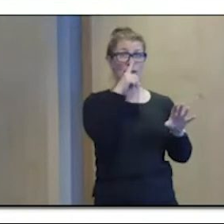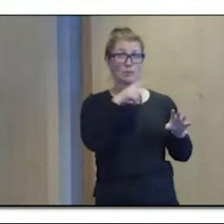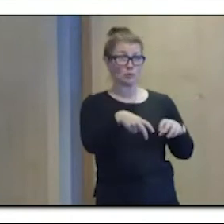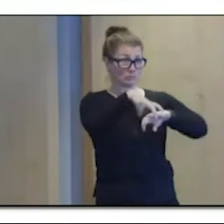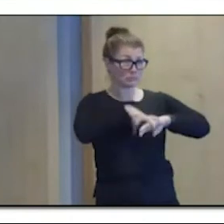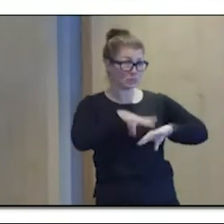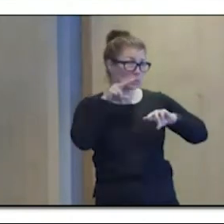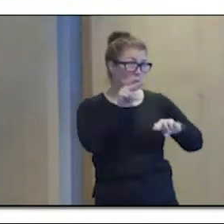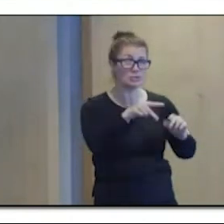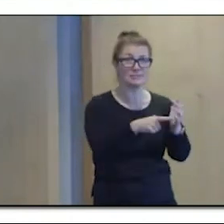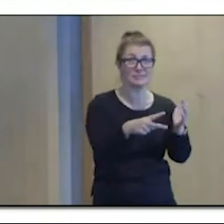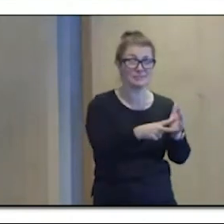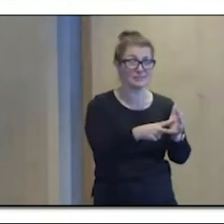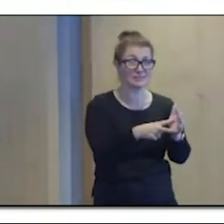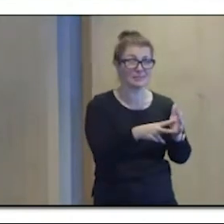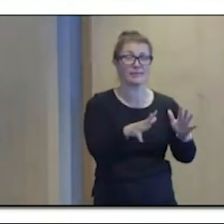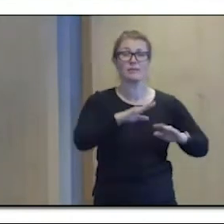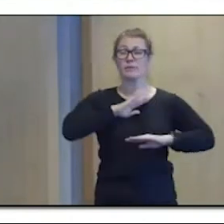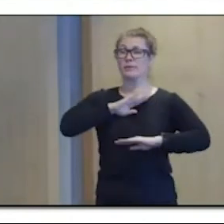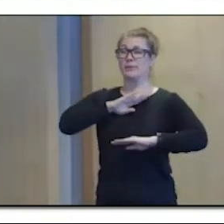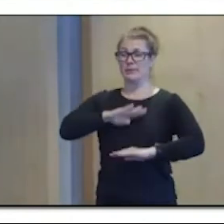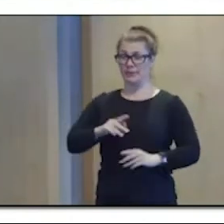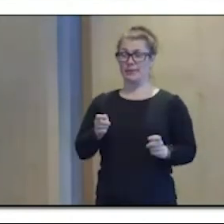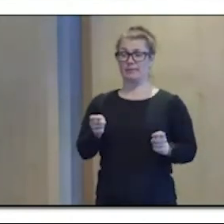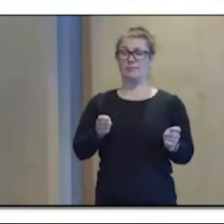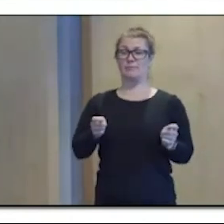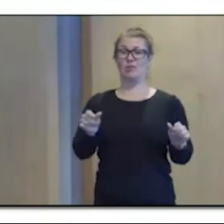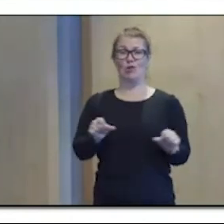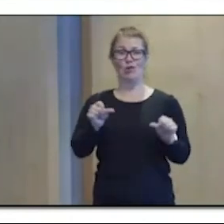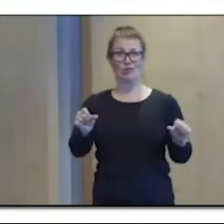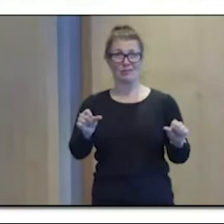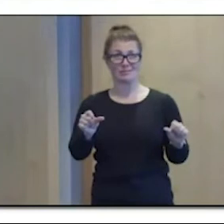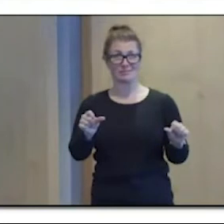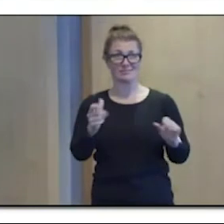And, then we kind of went oh thank goodness for that and we all got up we made a cup of tea and